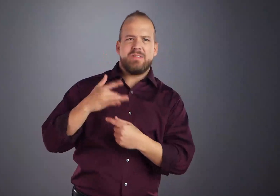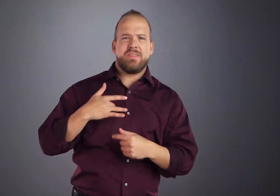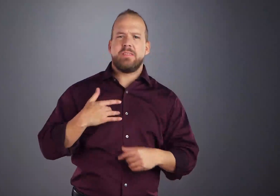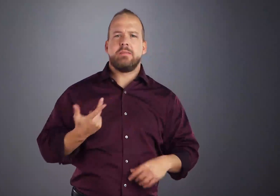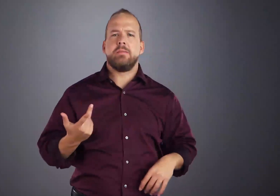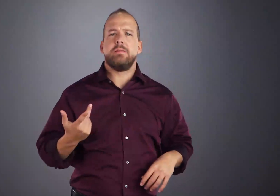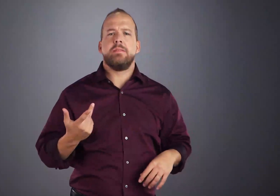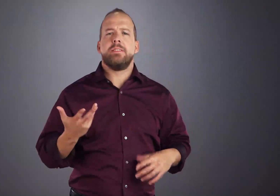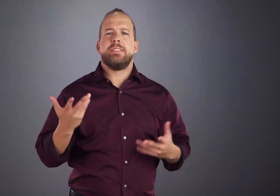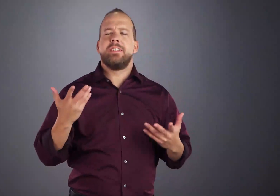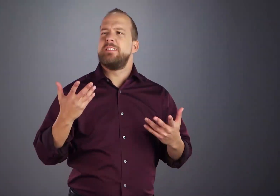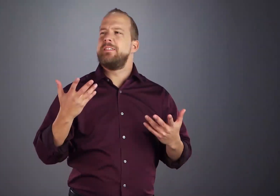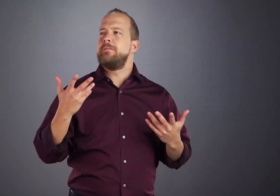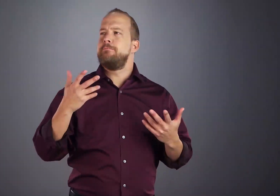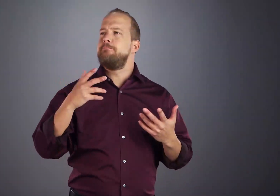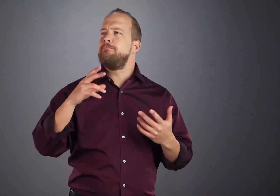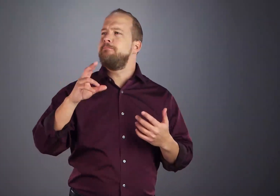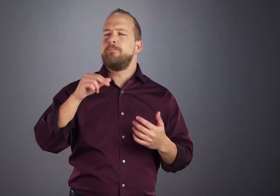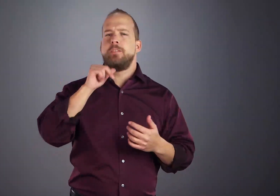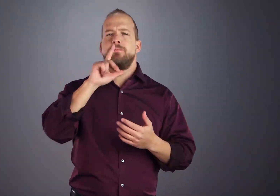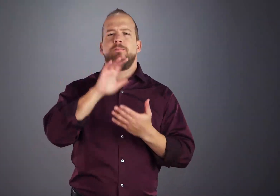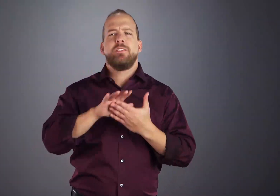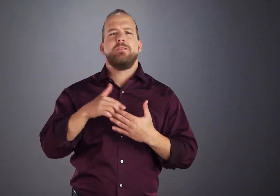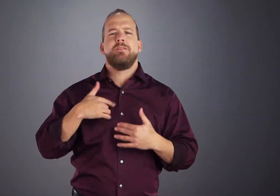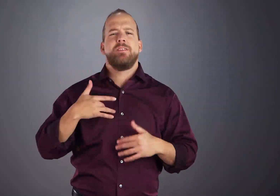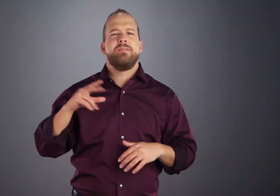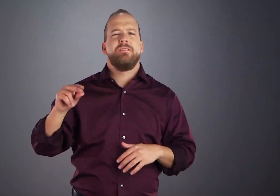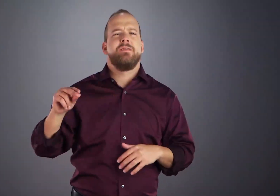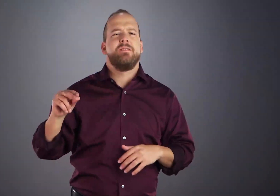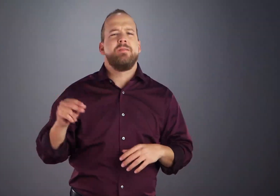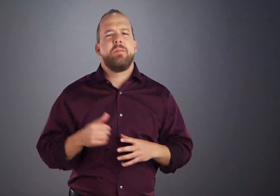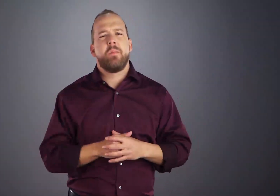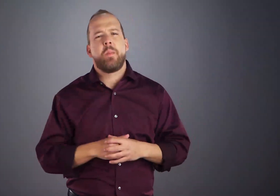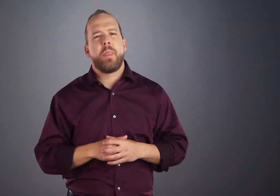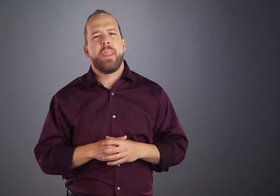The word God still aroused a certain antipathy.